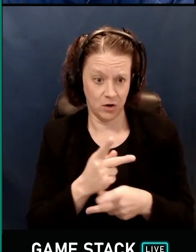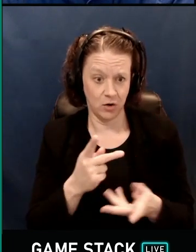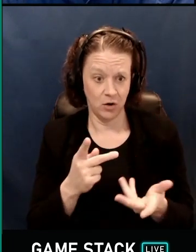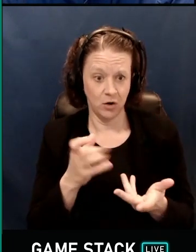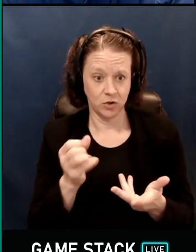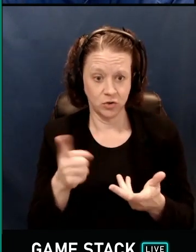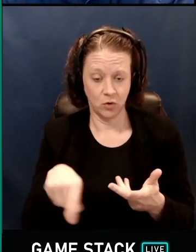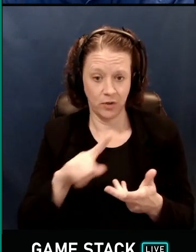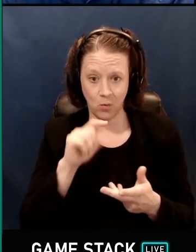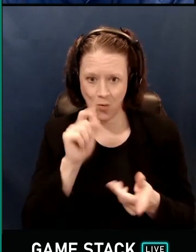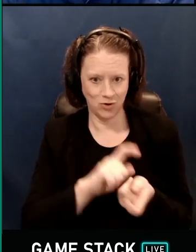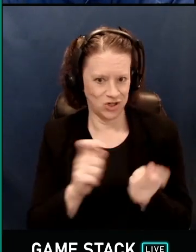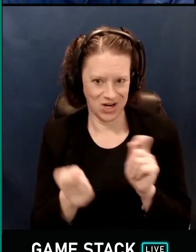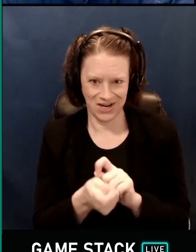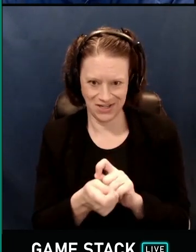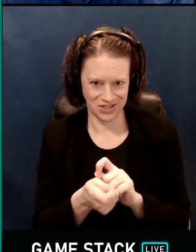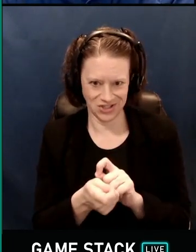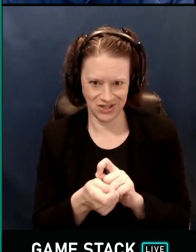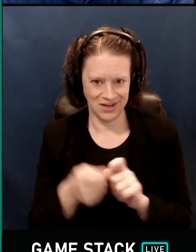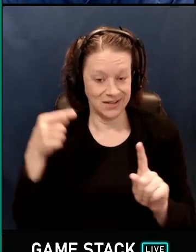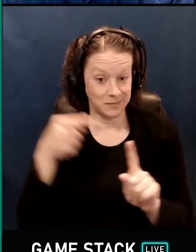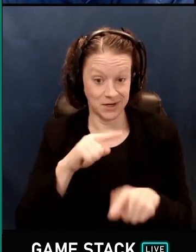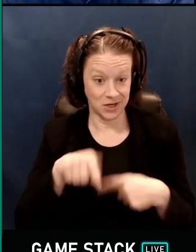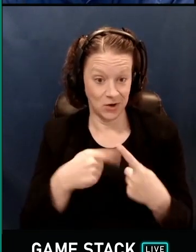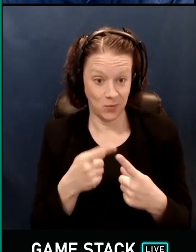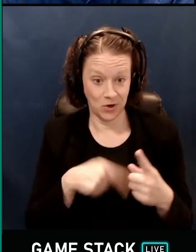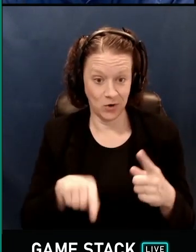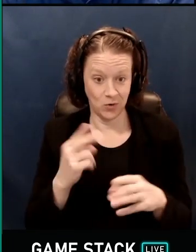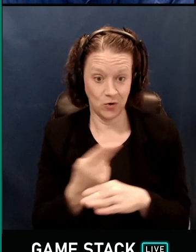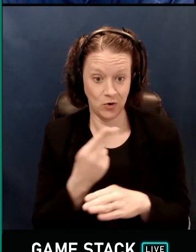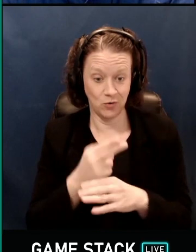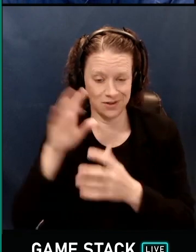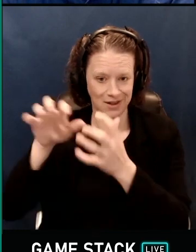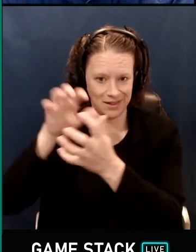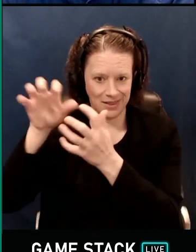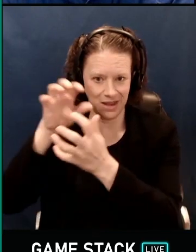especially when you use a cloud virtual machine or container.